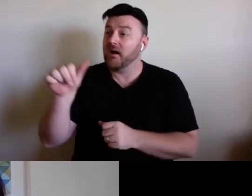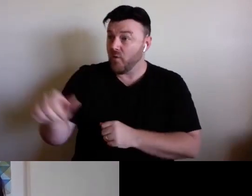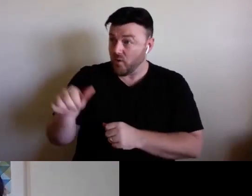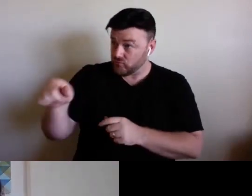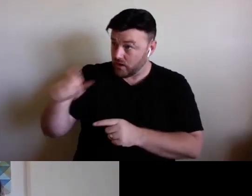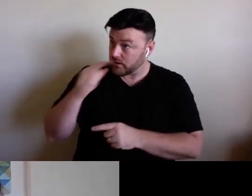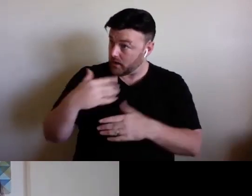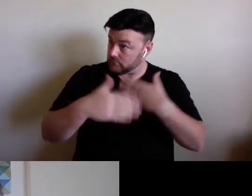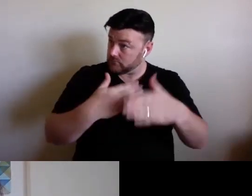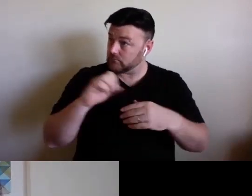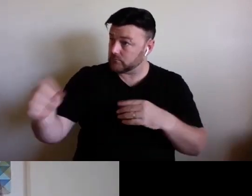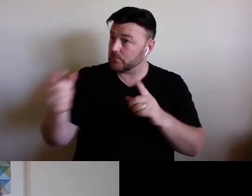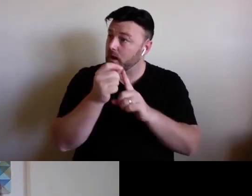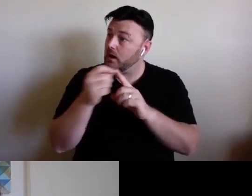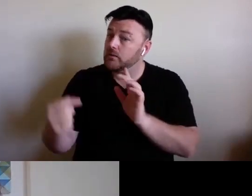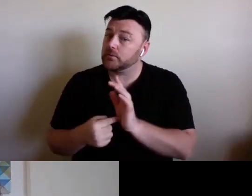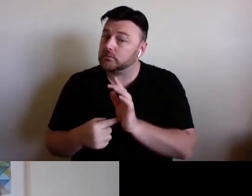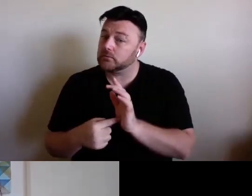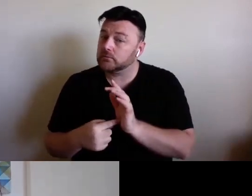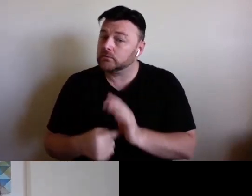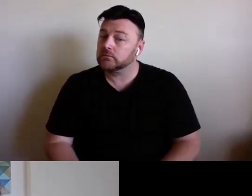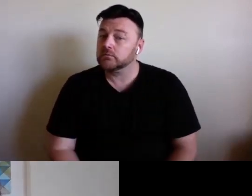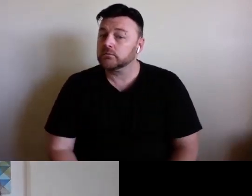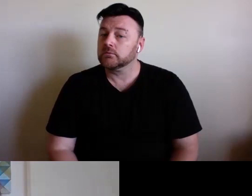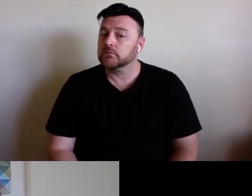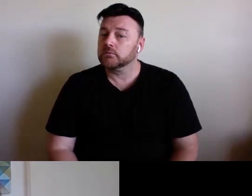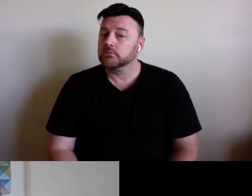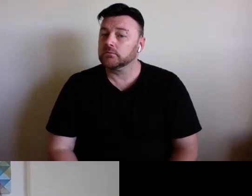Yeah, no problem. I've got as long as people need from my